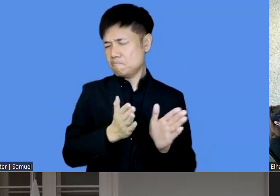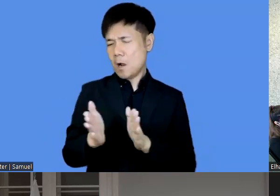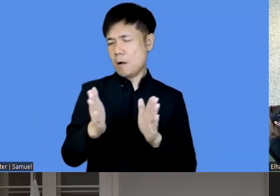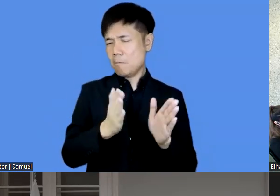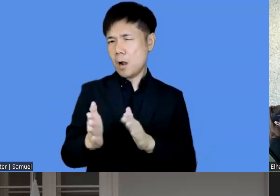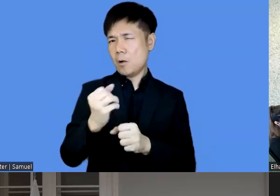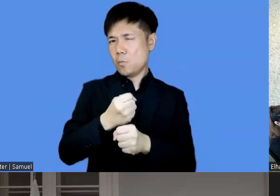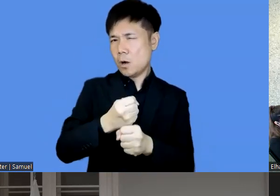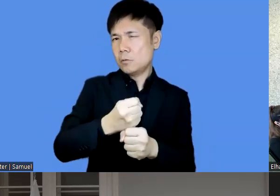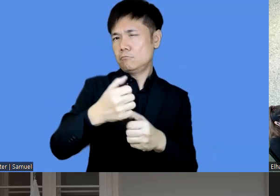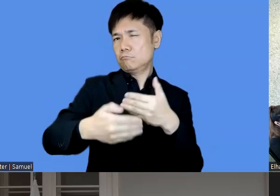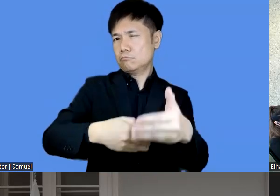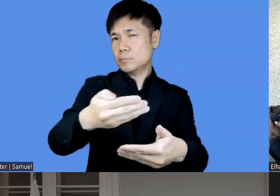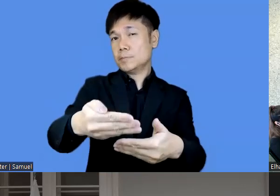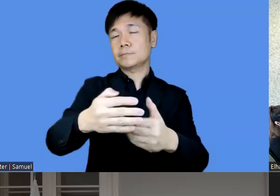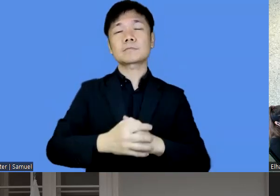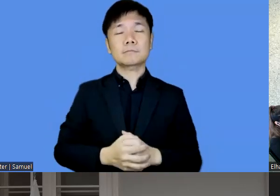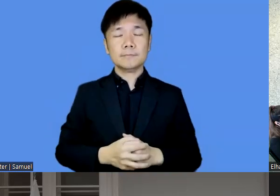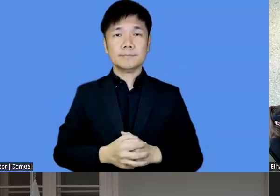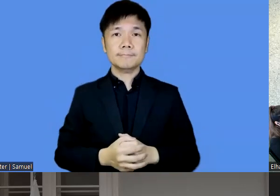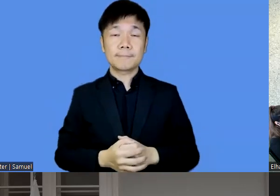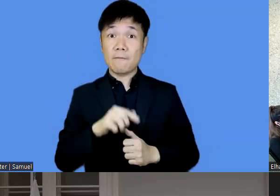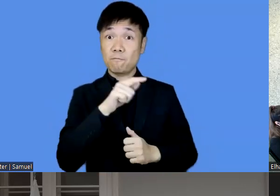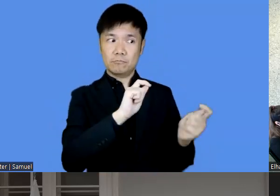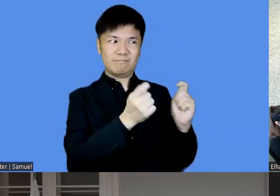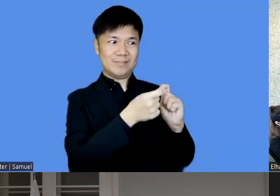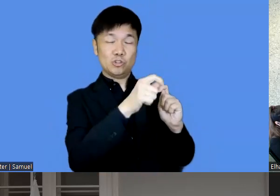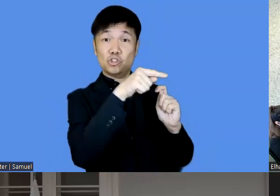This is happening to a certain extent already in current work.